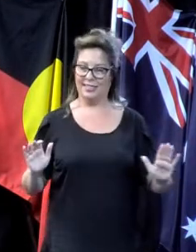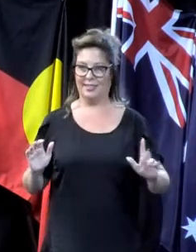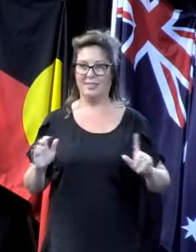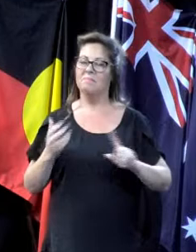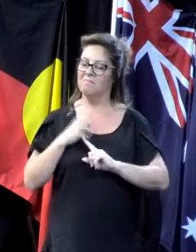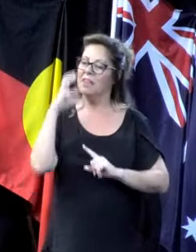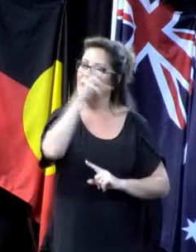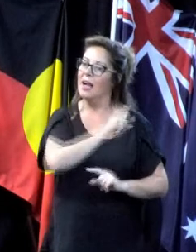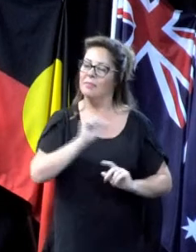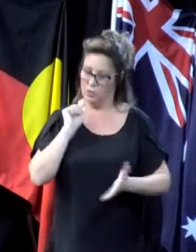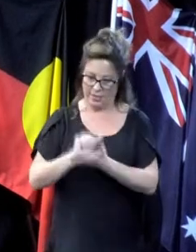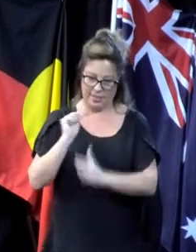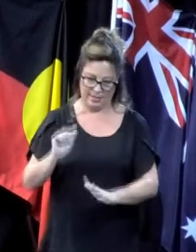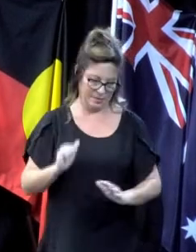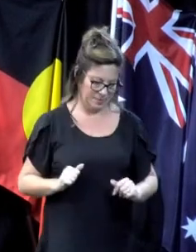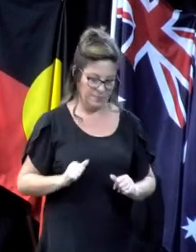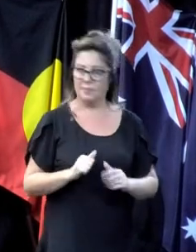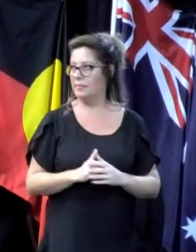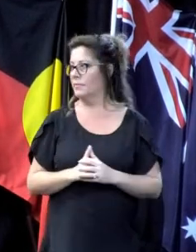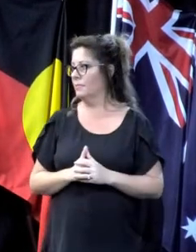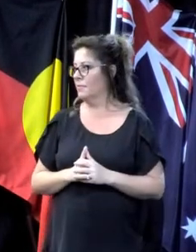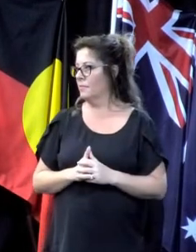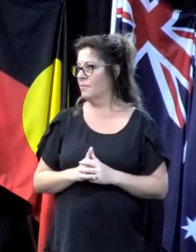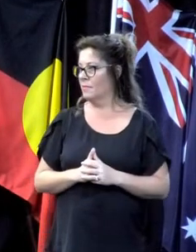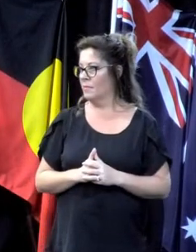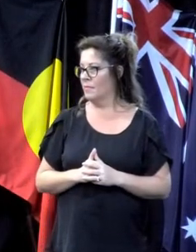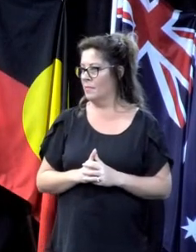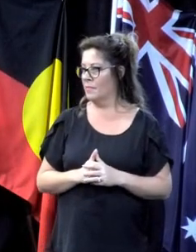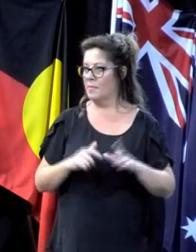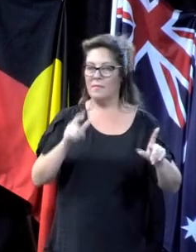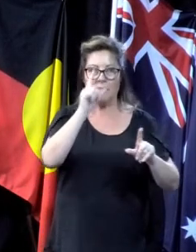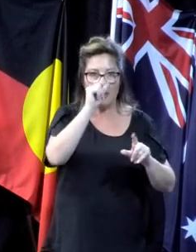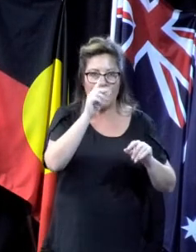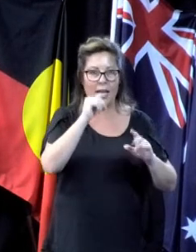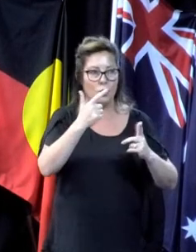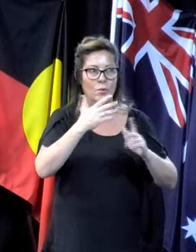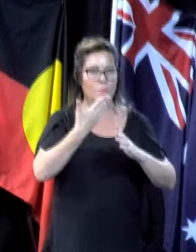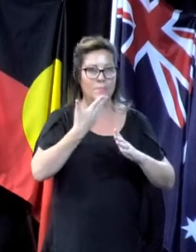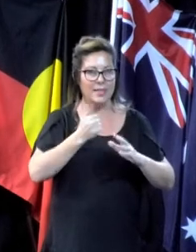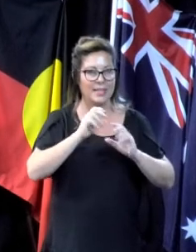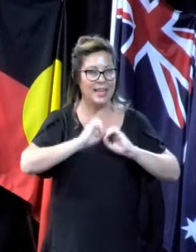MS McMILLAN: And, perhaps, could we just clarify which position of the Teachers’ Union. I think there were a number that were advanced. COMMISSIONER SACKVILLE: Well, it’s...